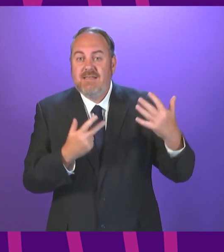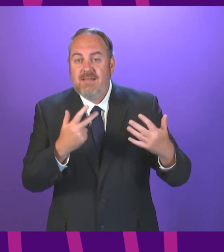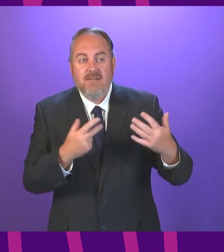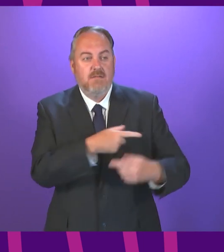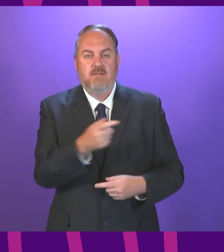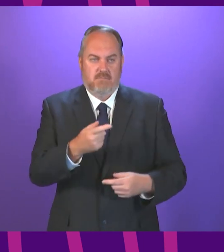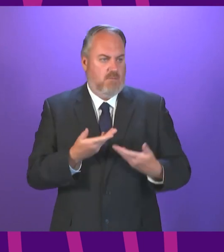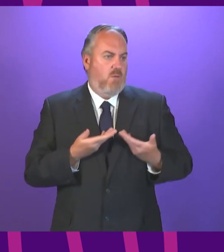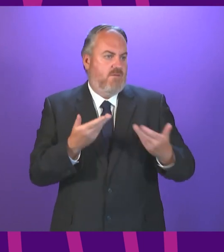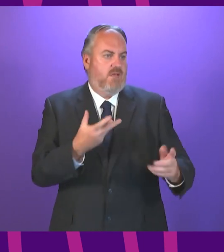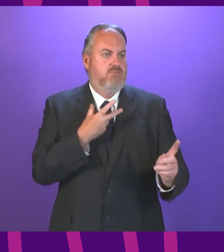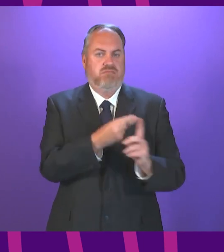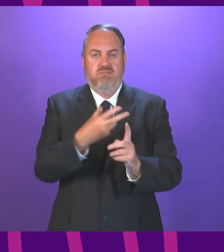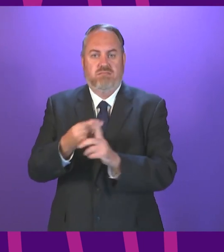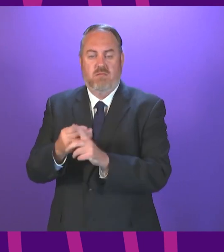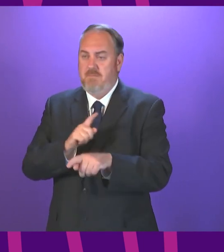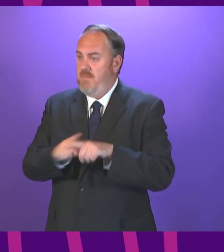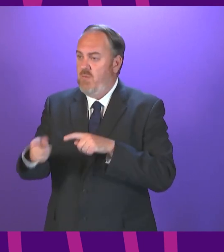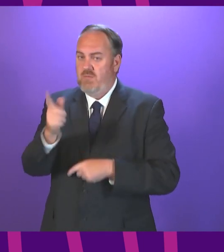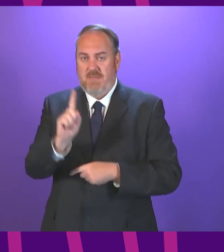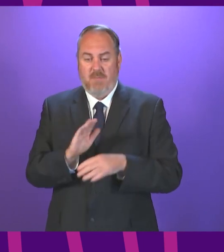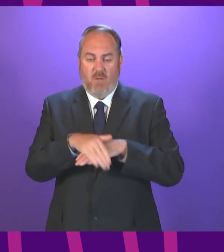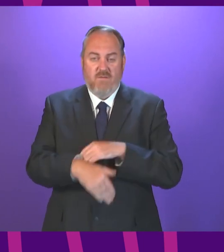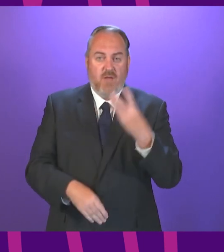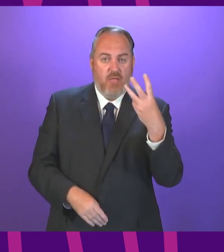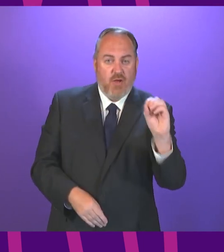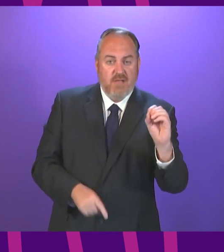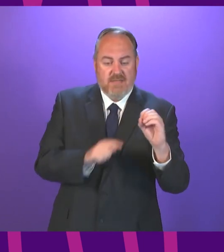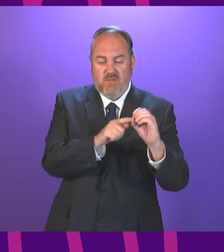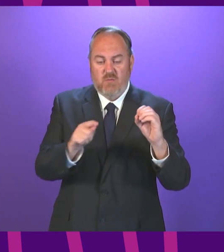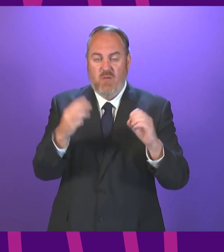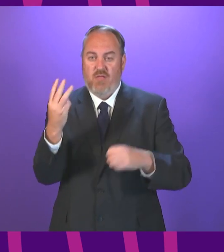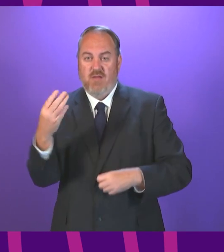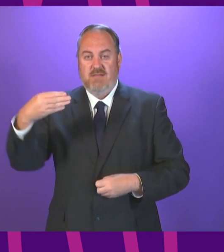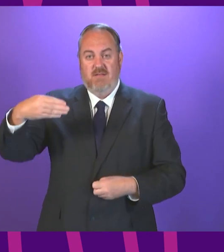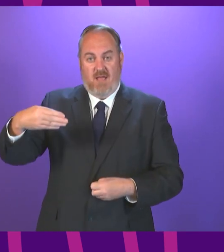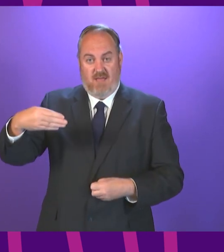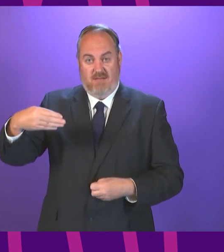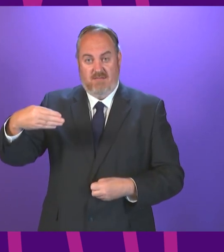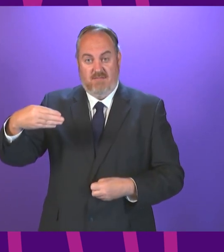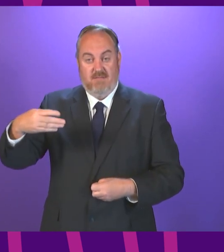30 to 39-year-olds have had a first dose, along with around two thirds of 18 to 29-year-olds.